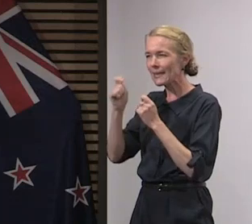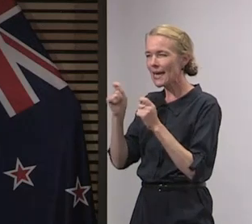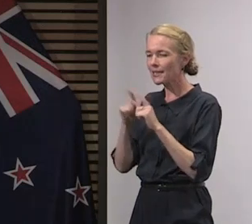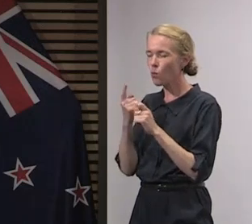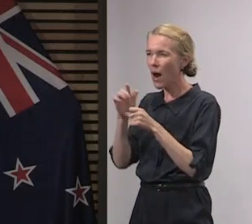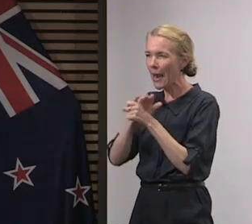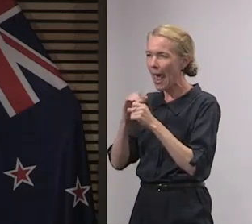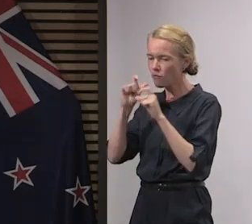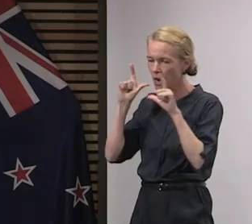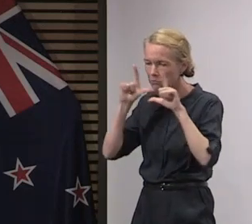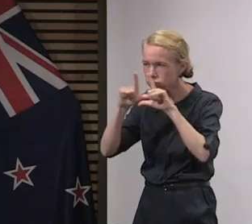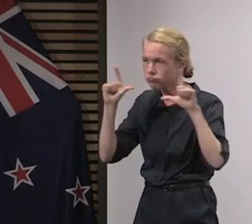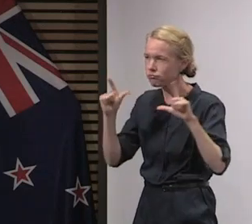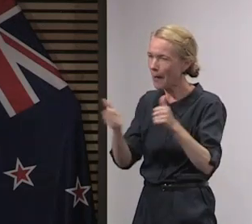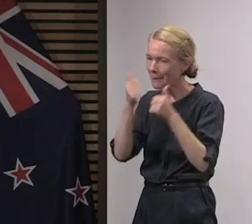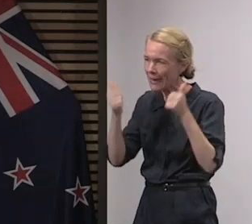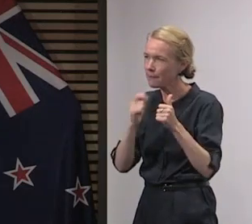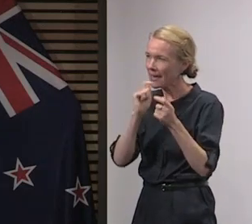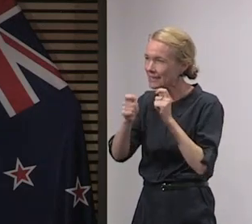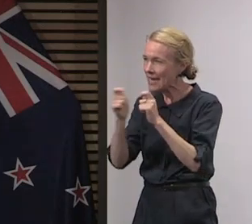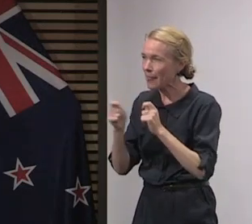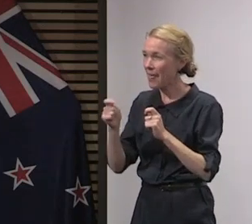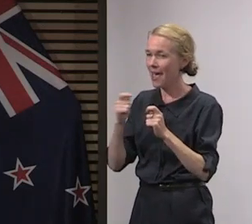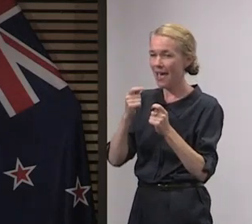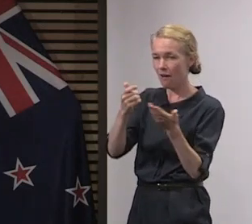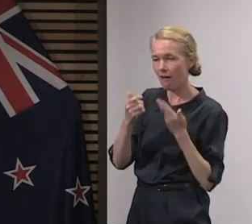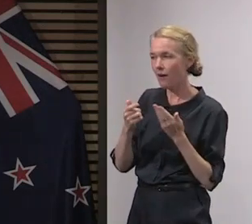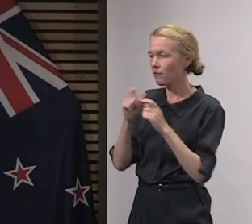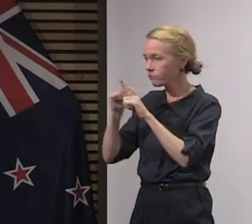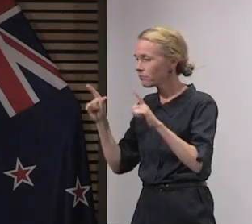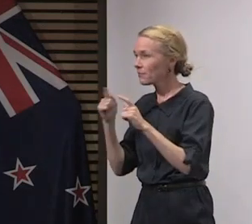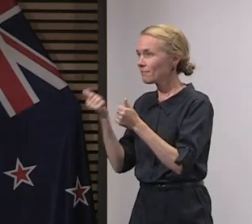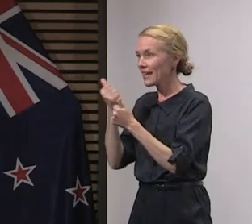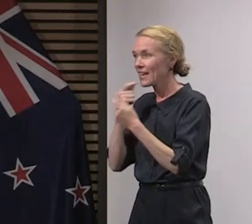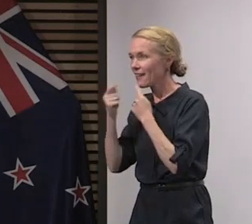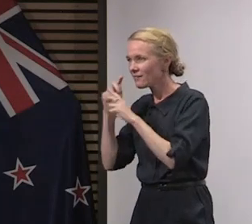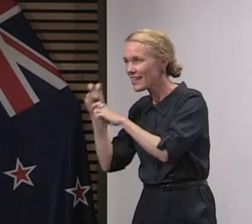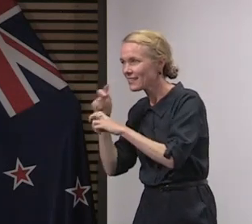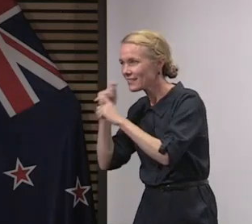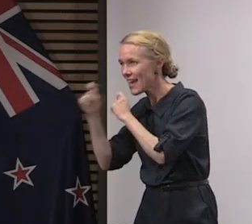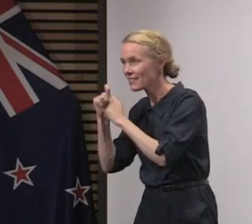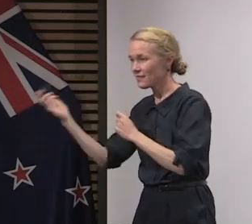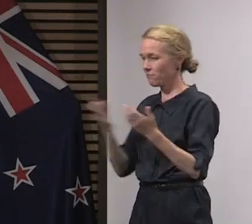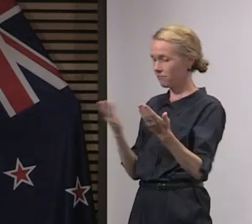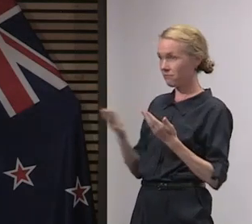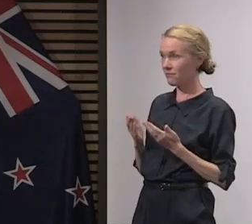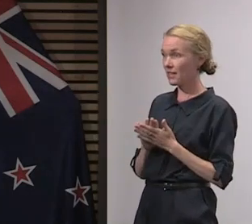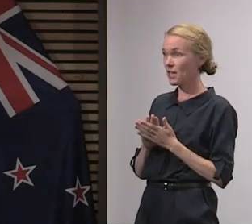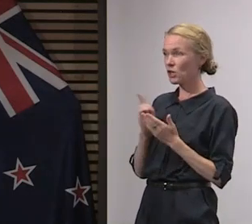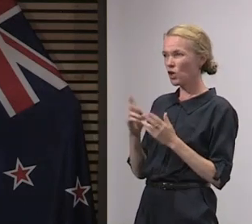who it will target and when it is expected to start? I have seen a copy of our draft surveillance plan, it is